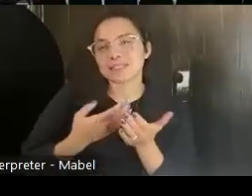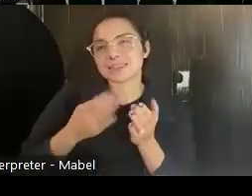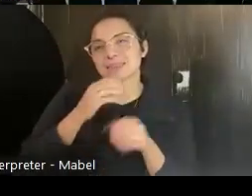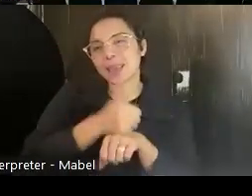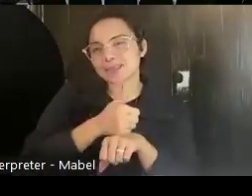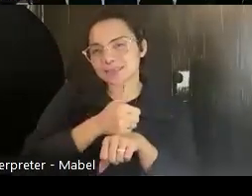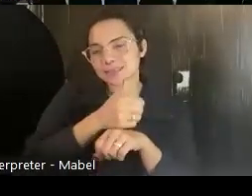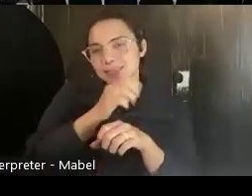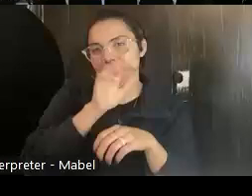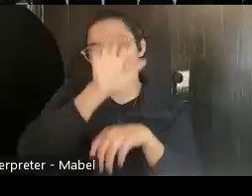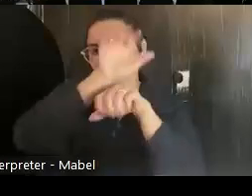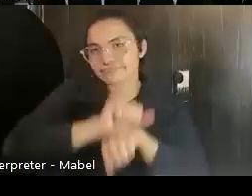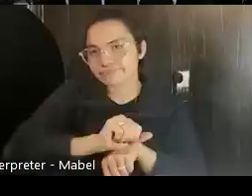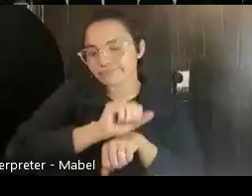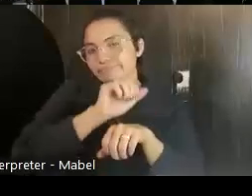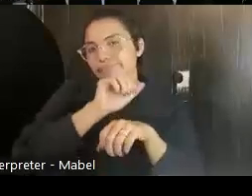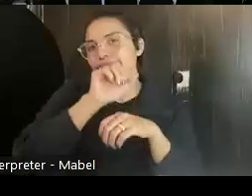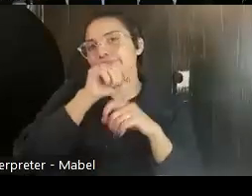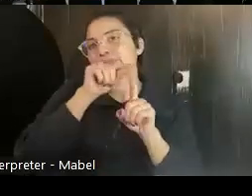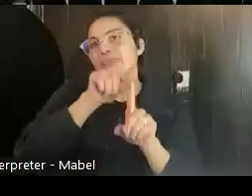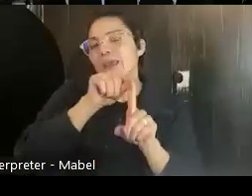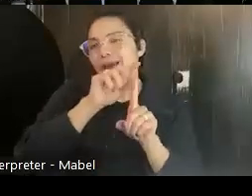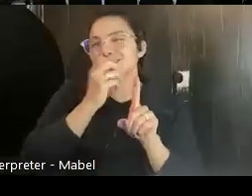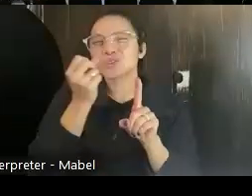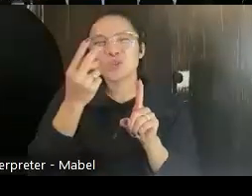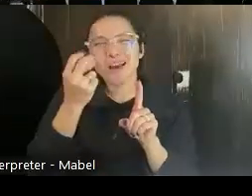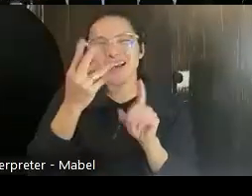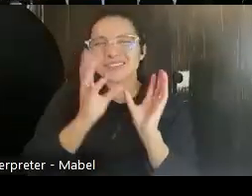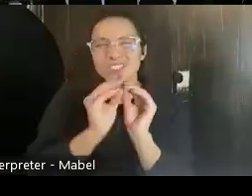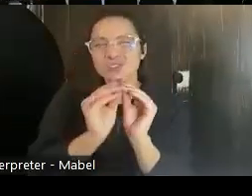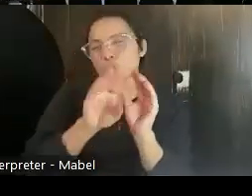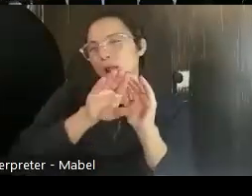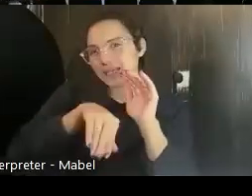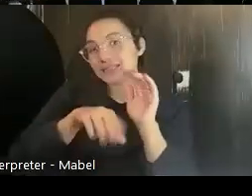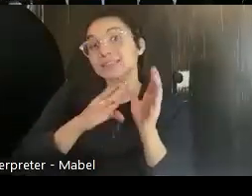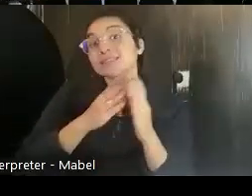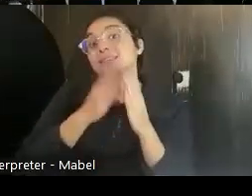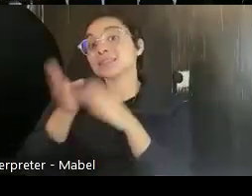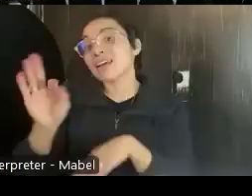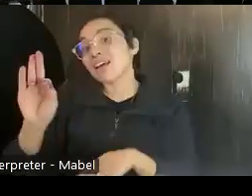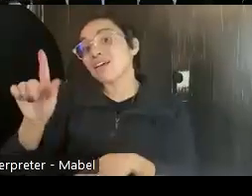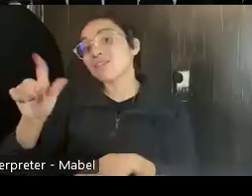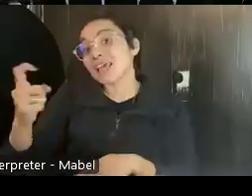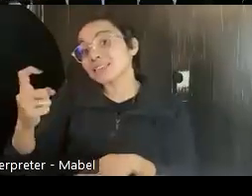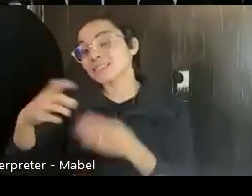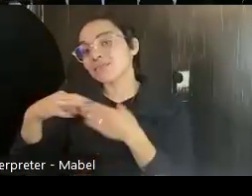of 12 sessions or less um and then we have our Flex track which is more for kids that may need